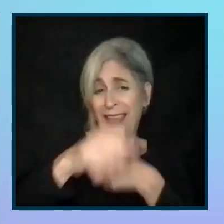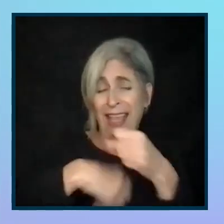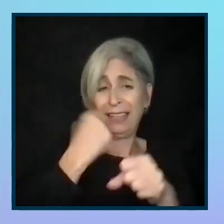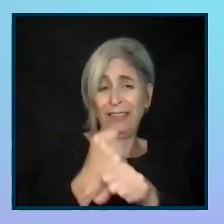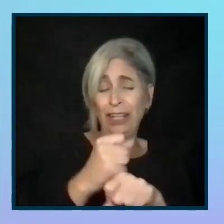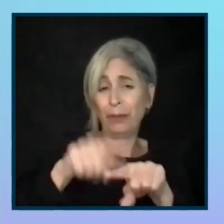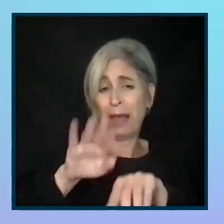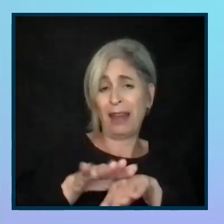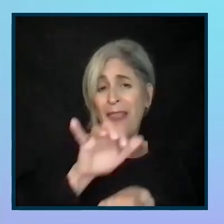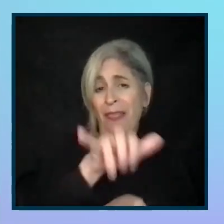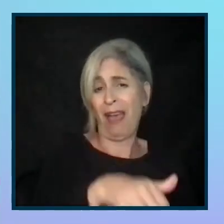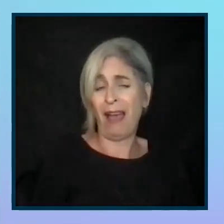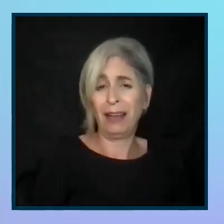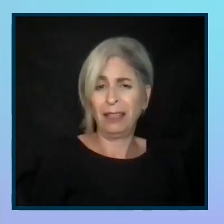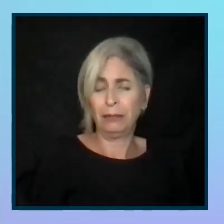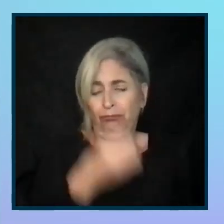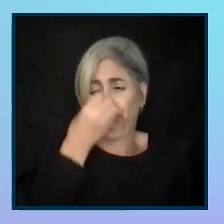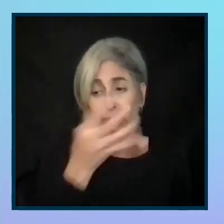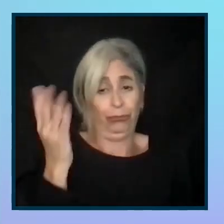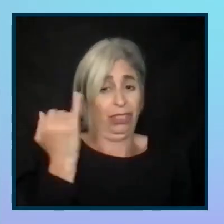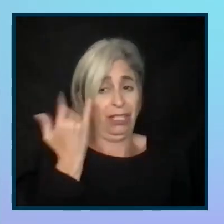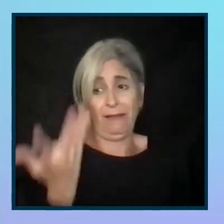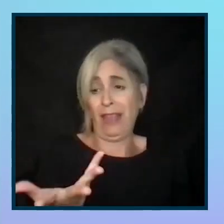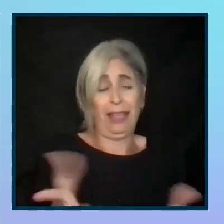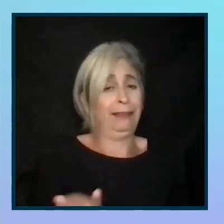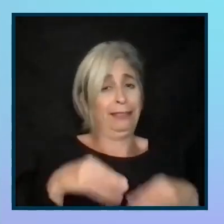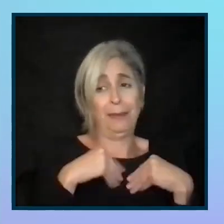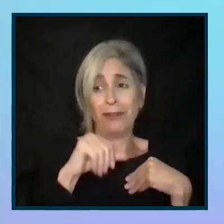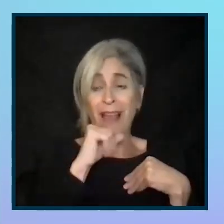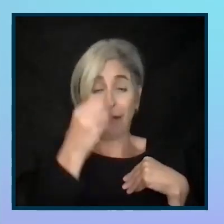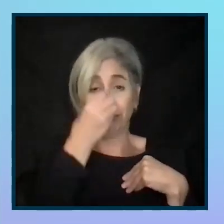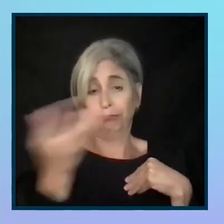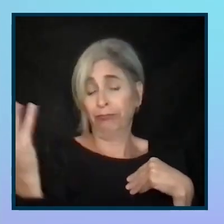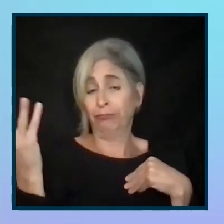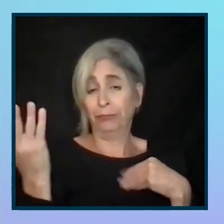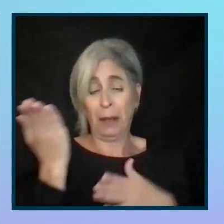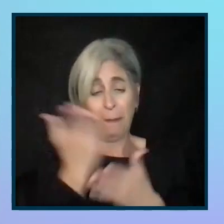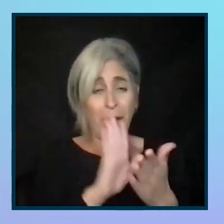So I don't really care whether they're on board or not. It's part of their job.